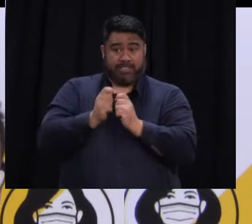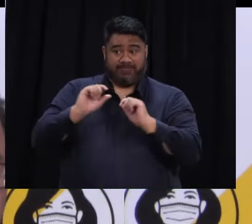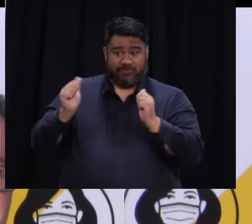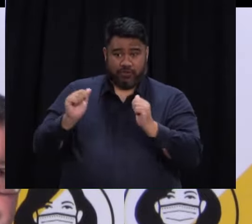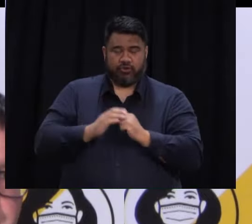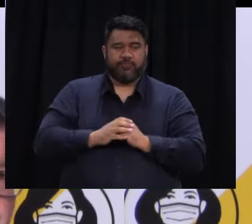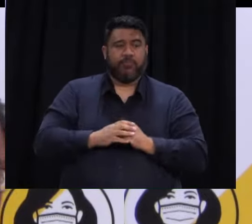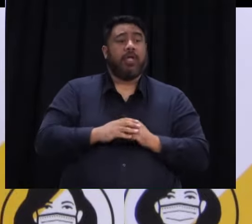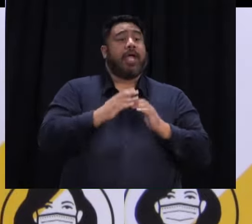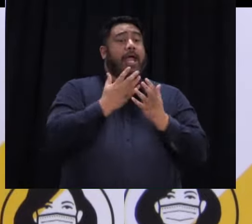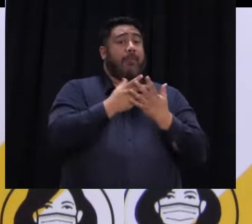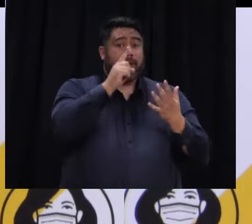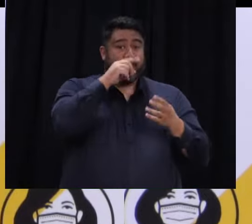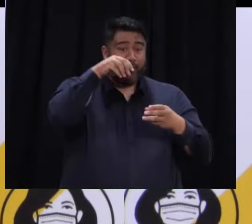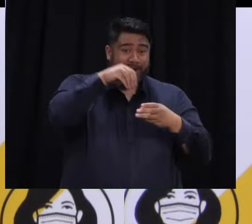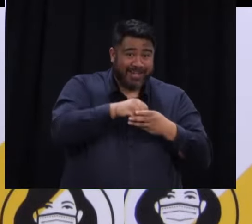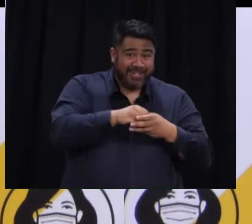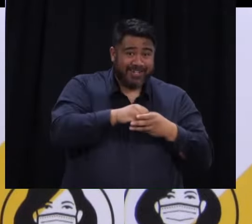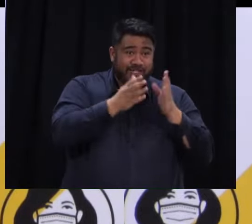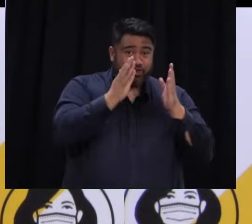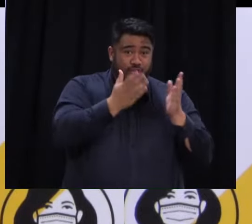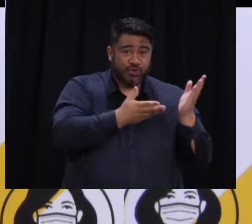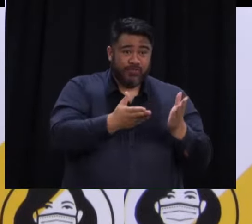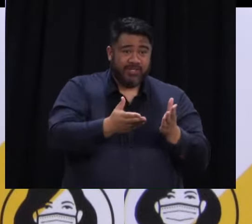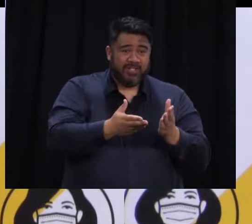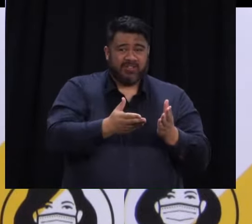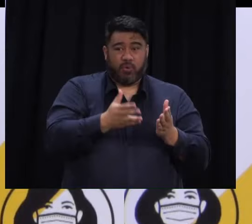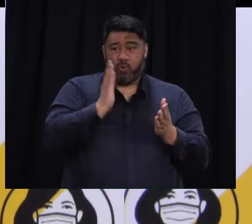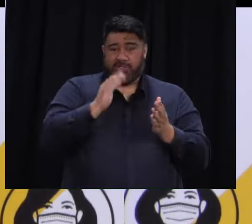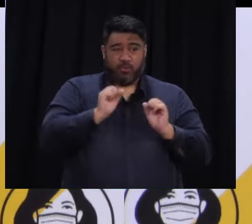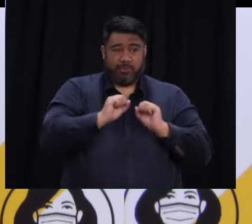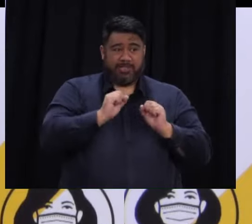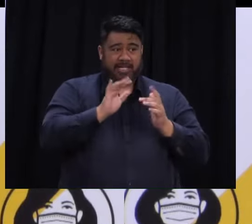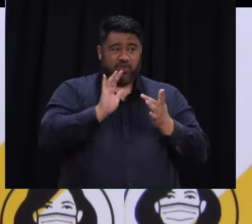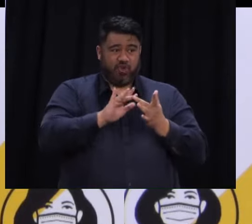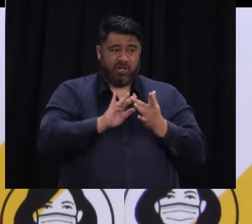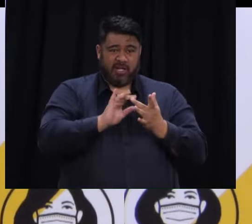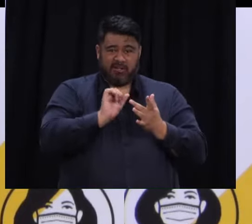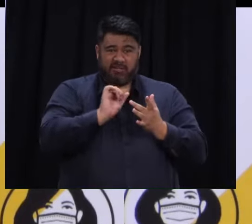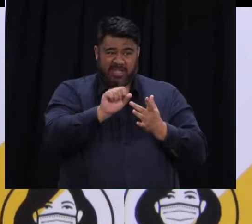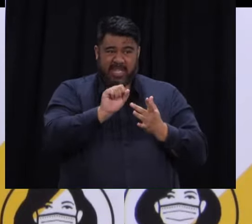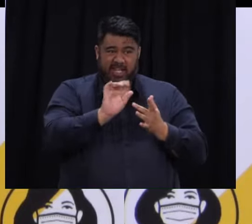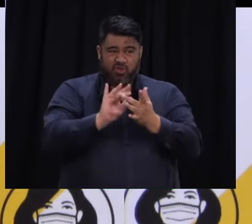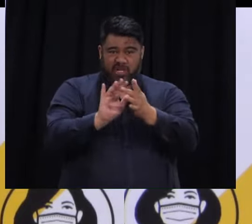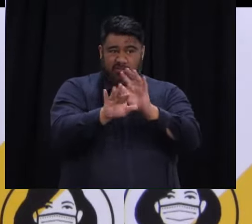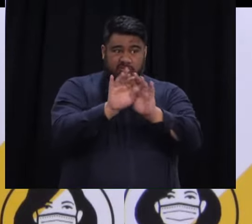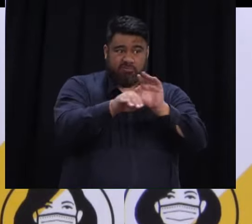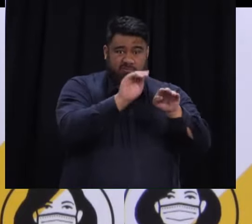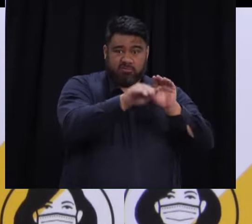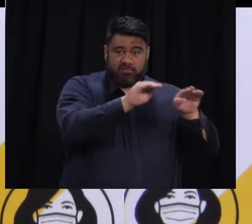who have been tested as part of that cluster. Then, in fact, in addition to those who were actually at the service, there is getting a handle on all